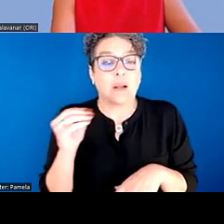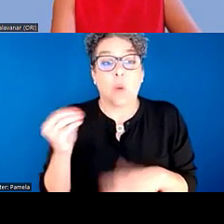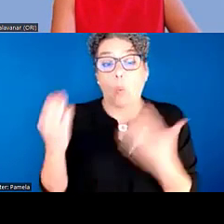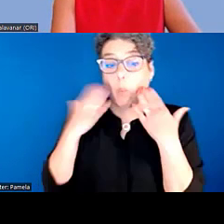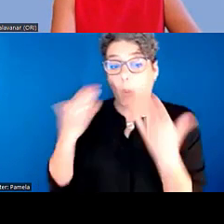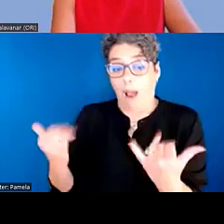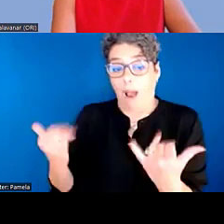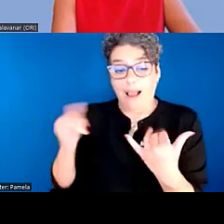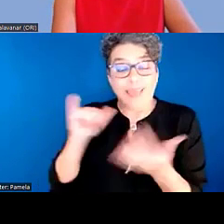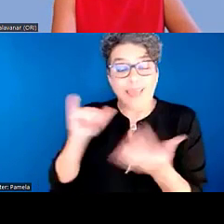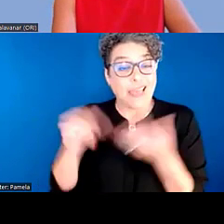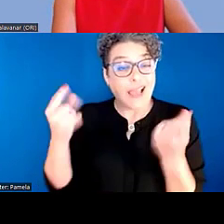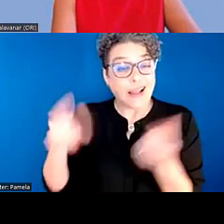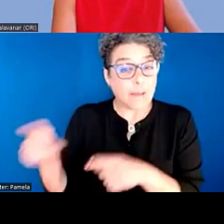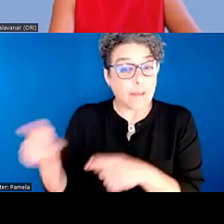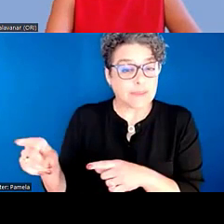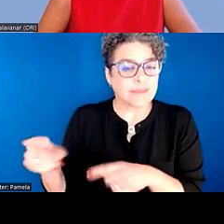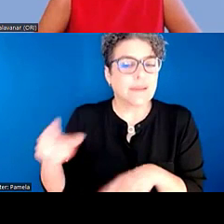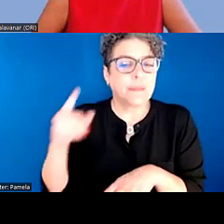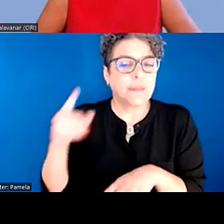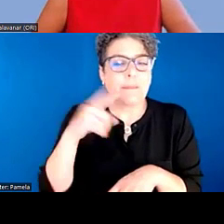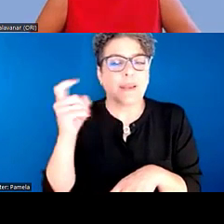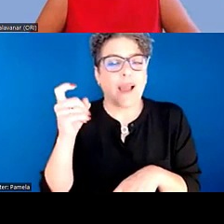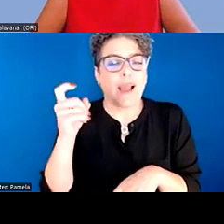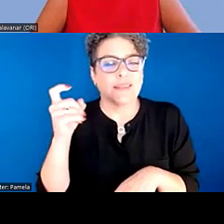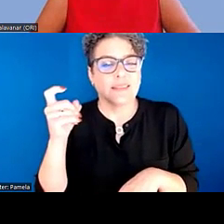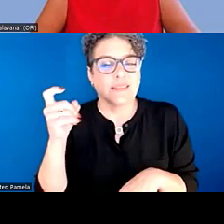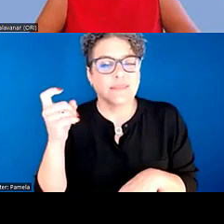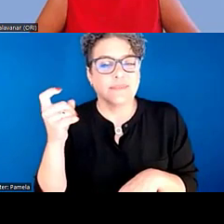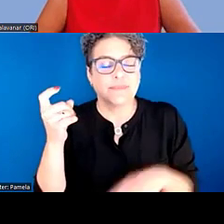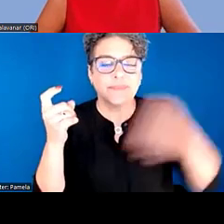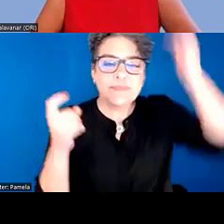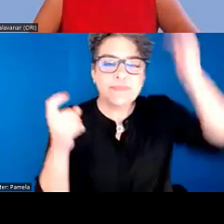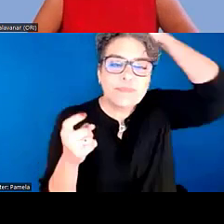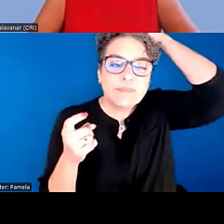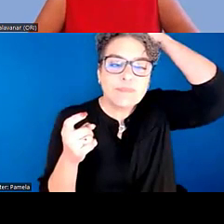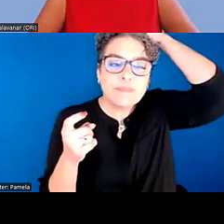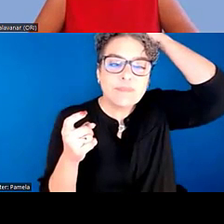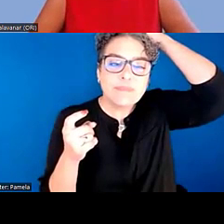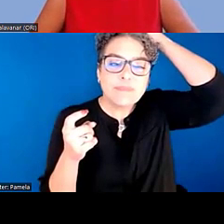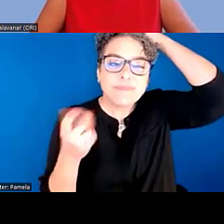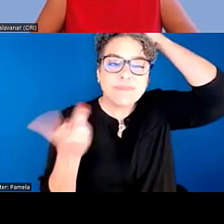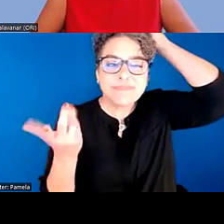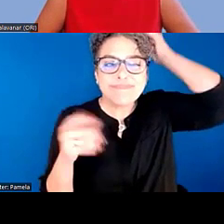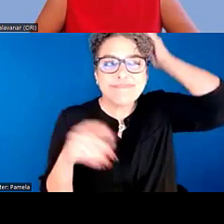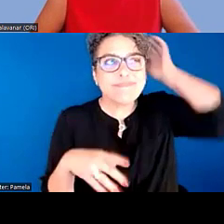is because these individuals who collect this data